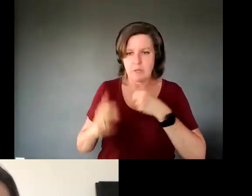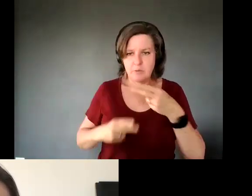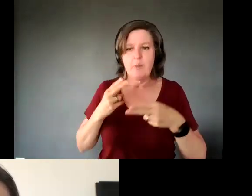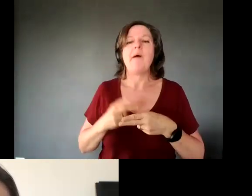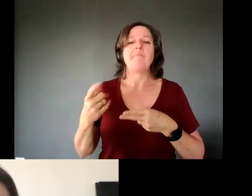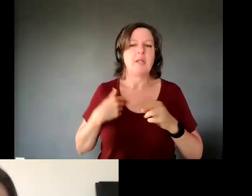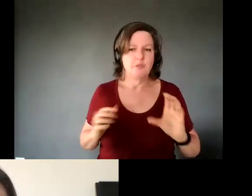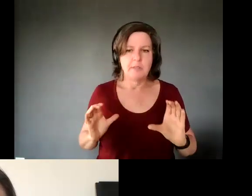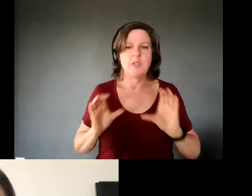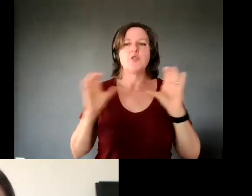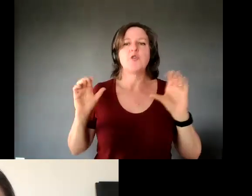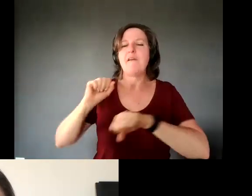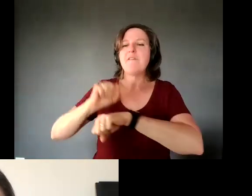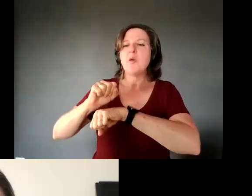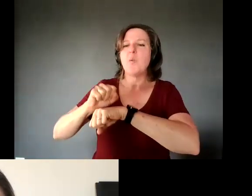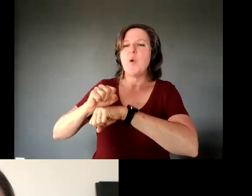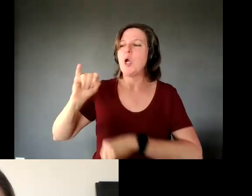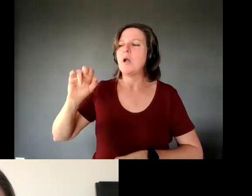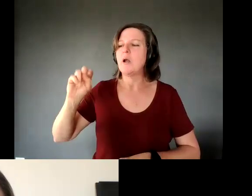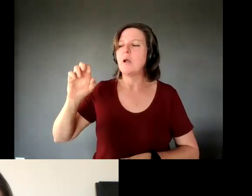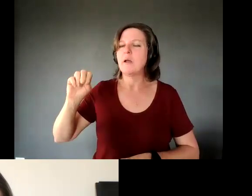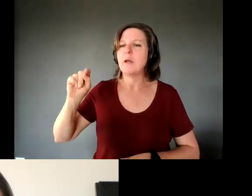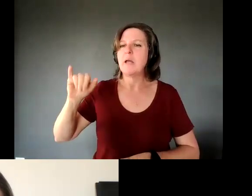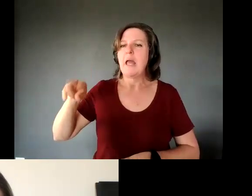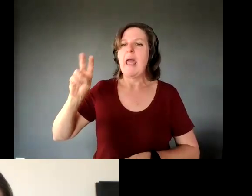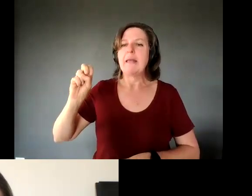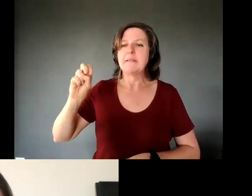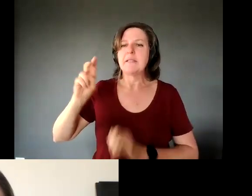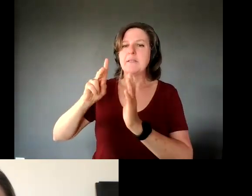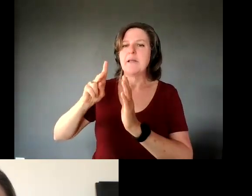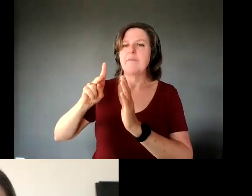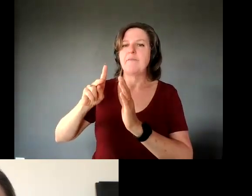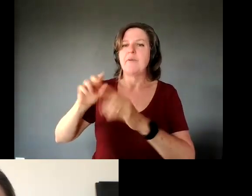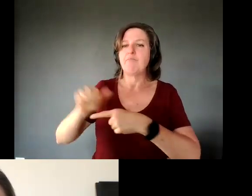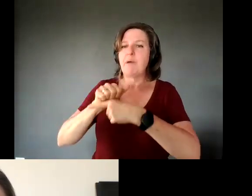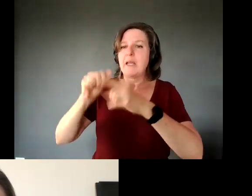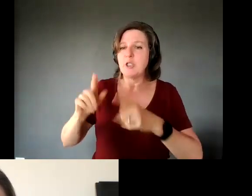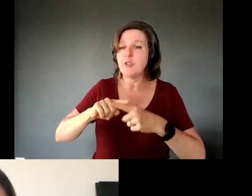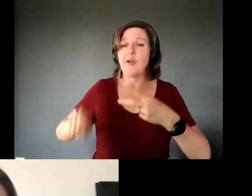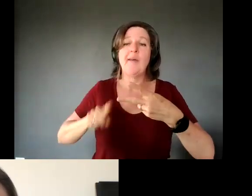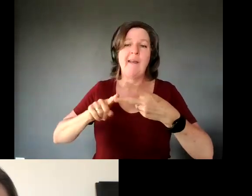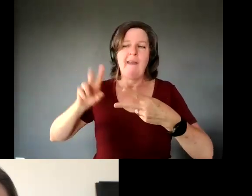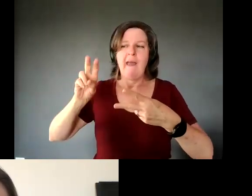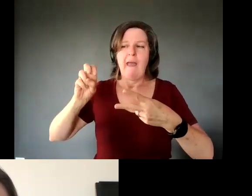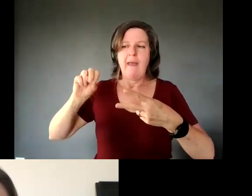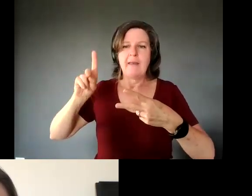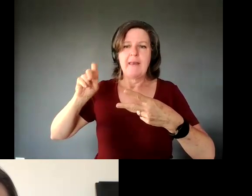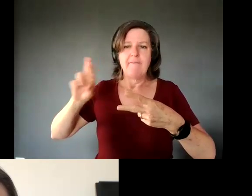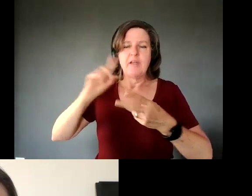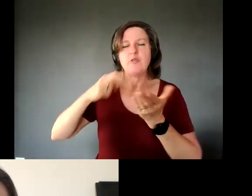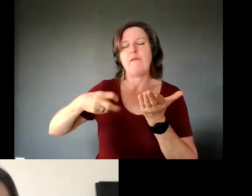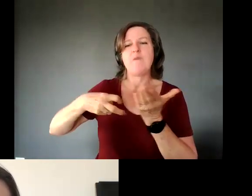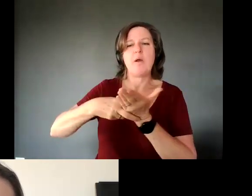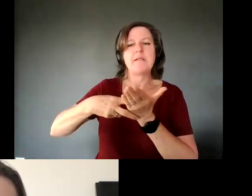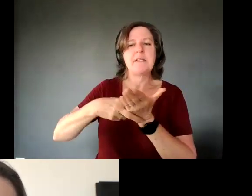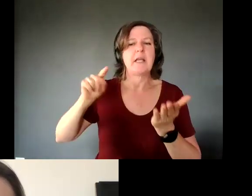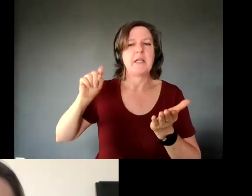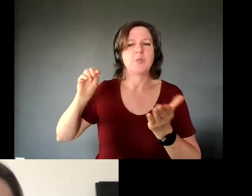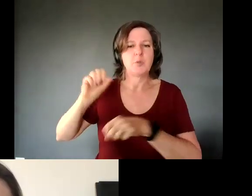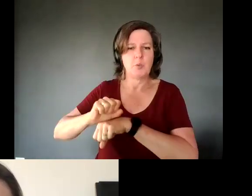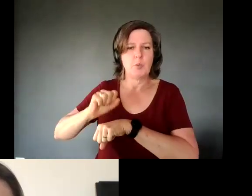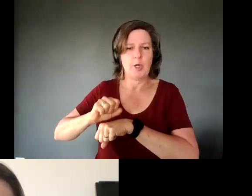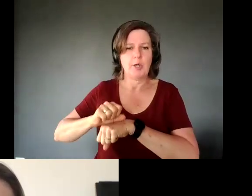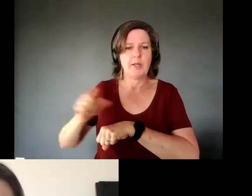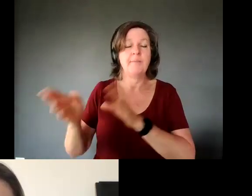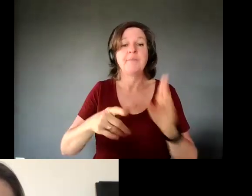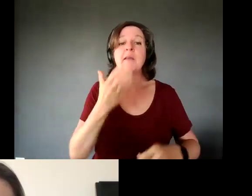incentive practitioner and a vendor for Ticket to Work. Thanks for a great speaker.